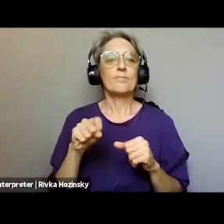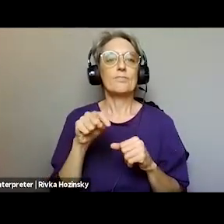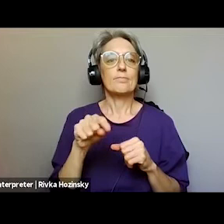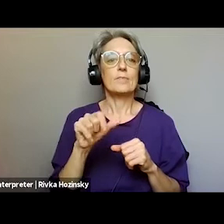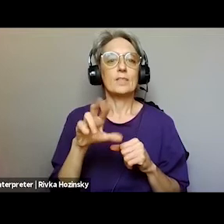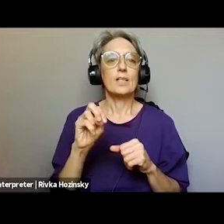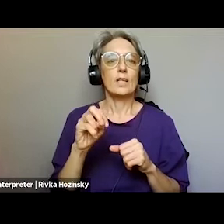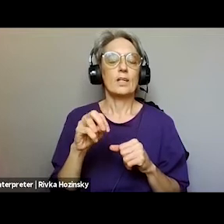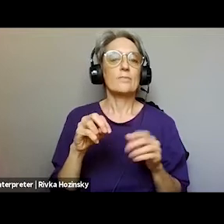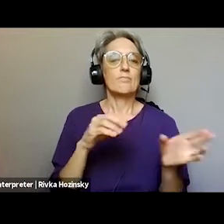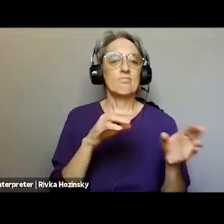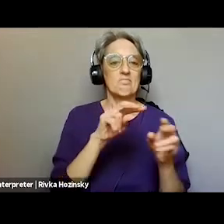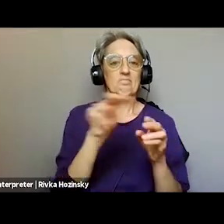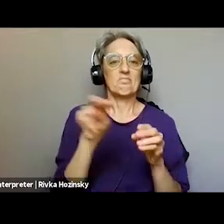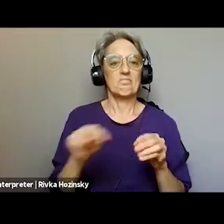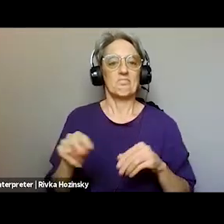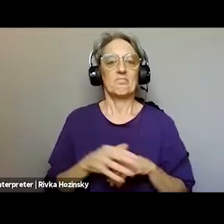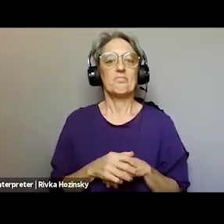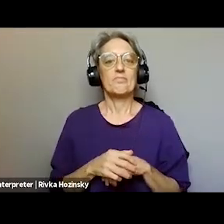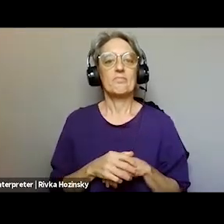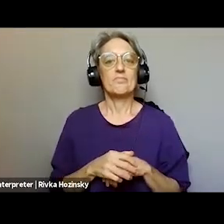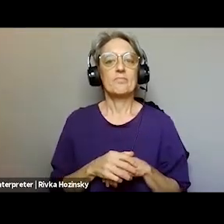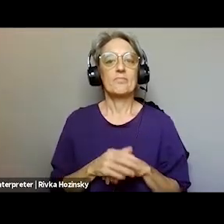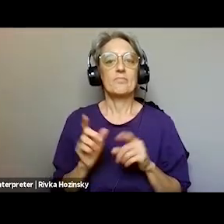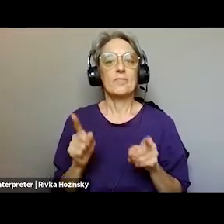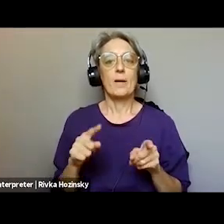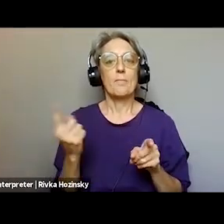and black women with and without IDD which points to us that the driving factor here